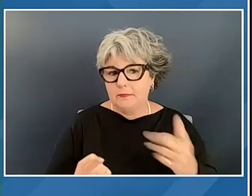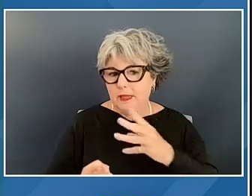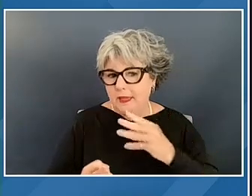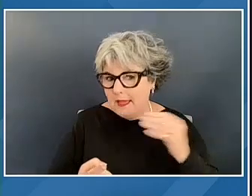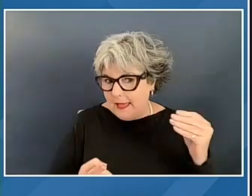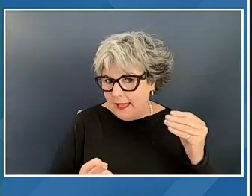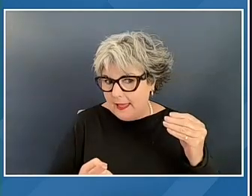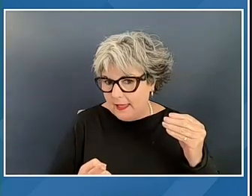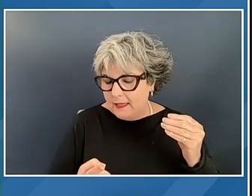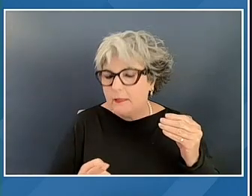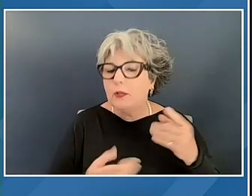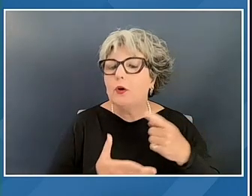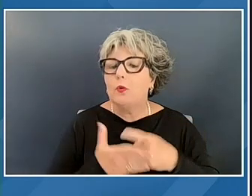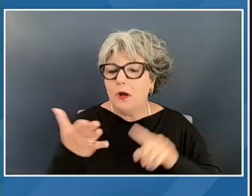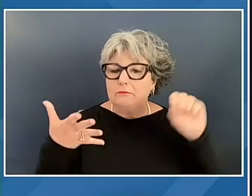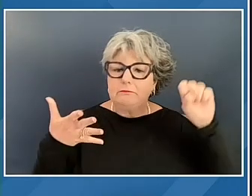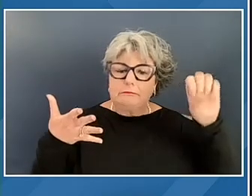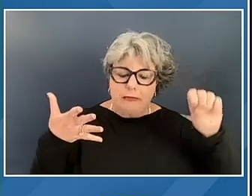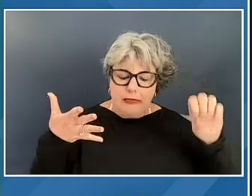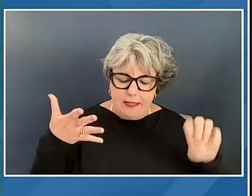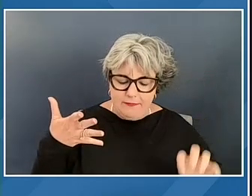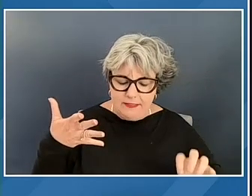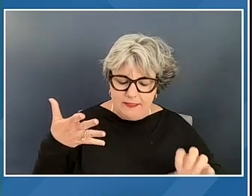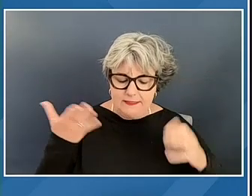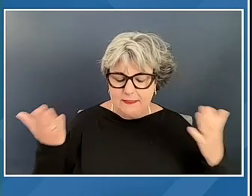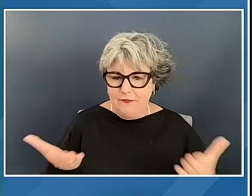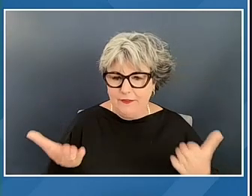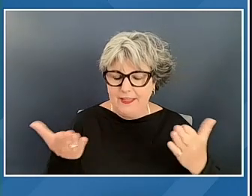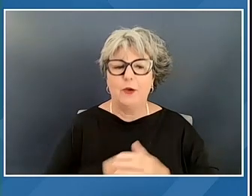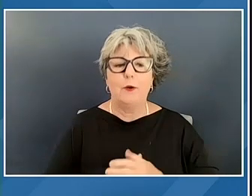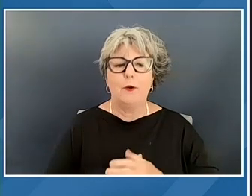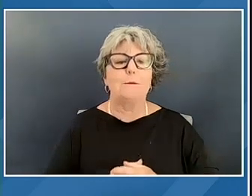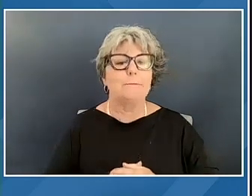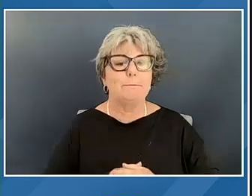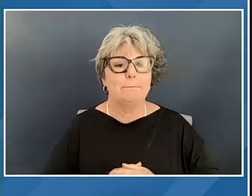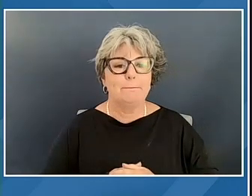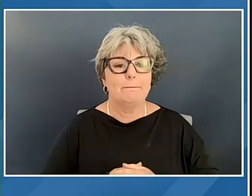have. I have lists over here. So I'm not going to bore you with